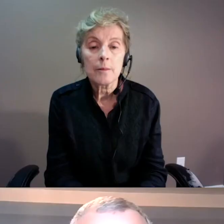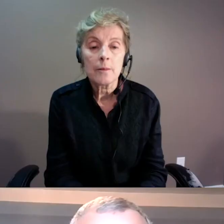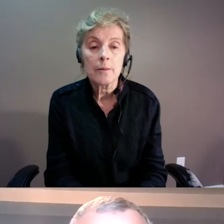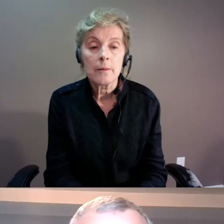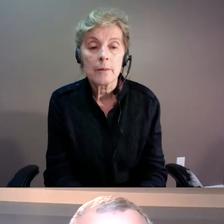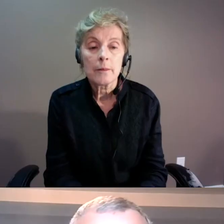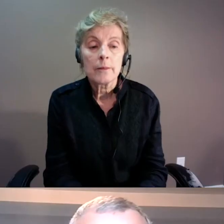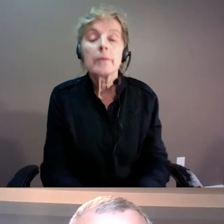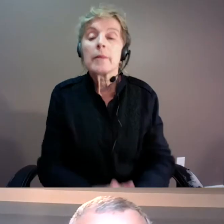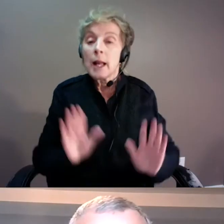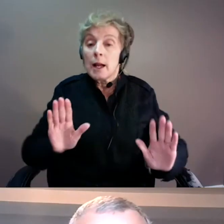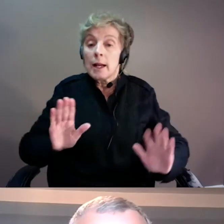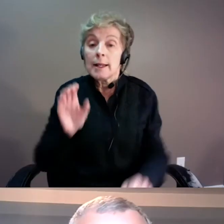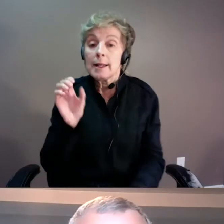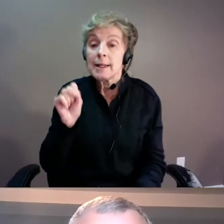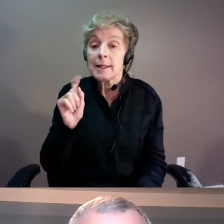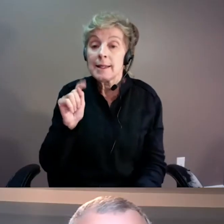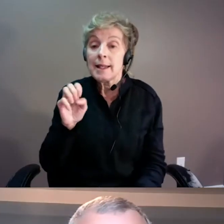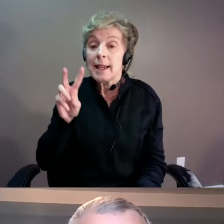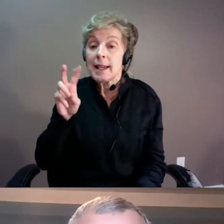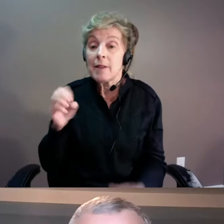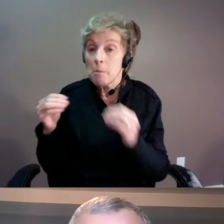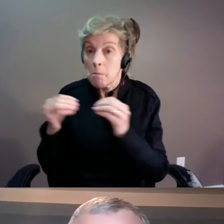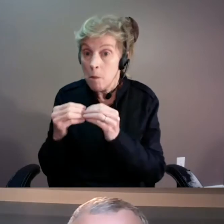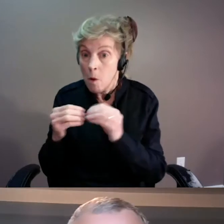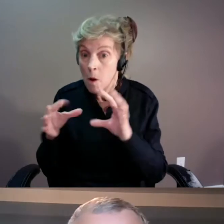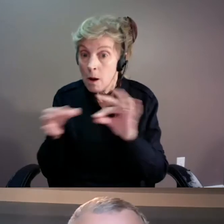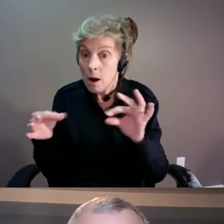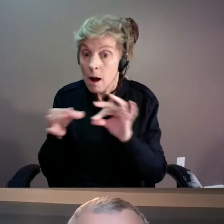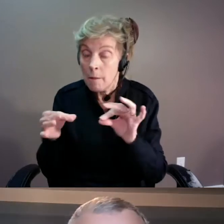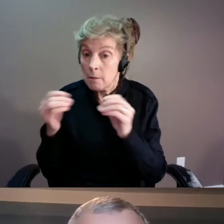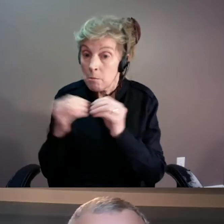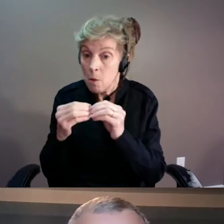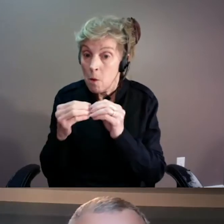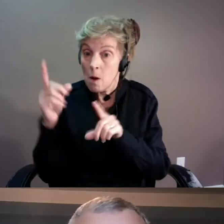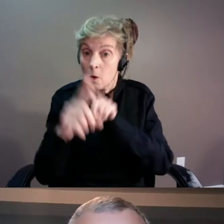So, Steve, do you have more comments or questions? We've got a little bit